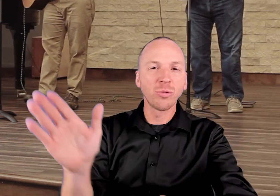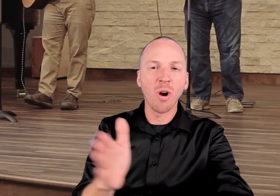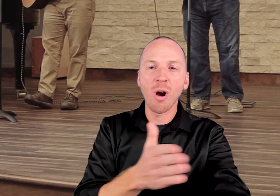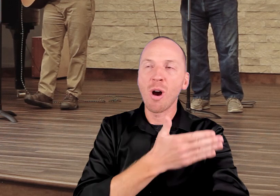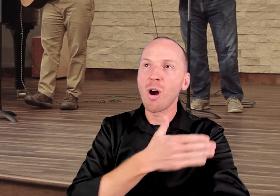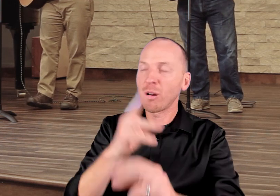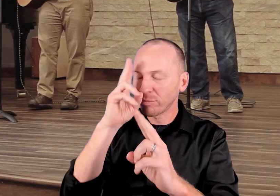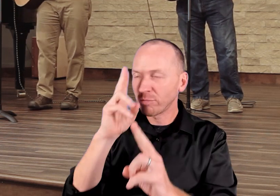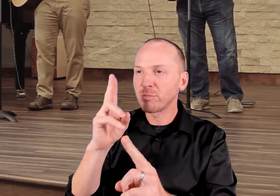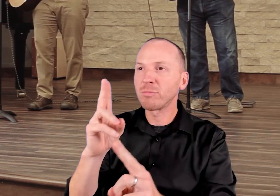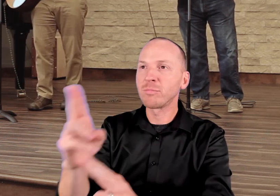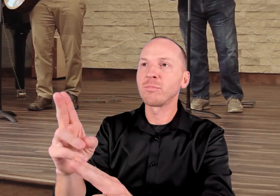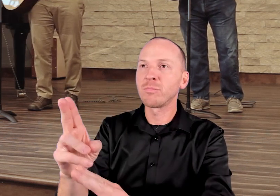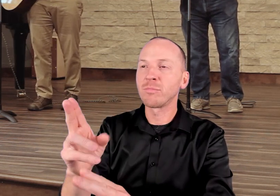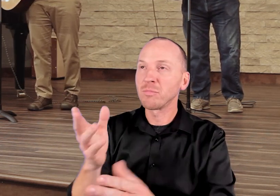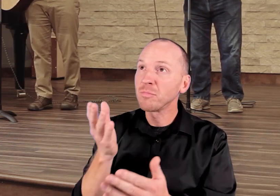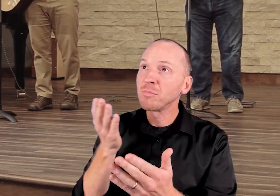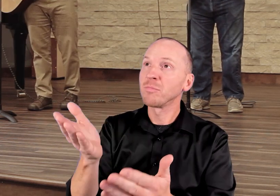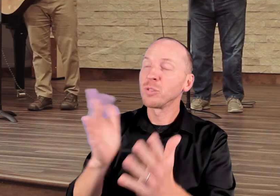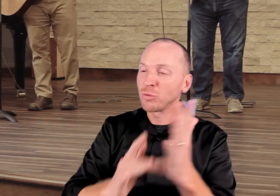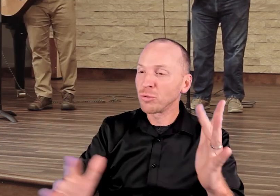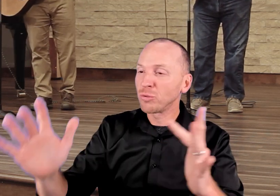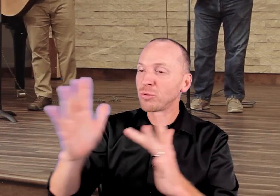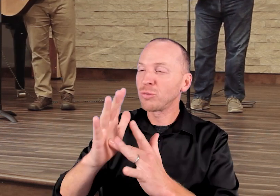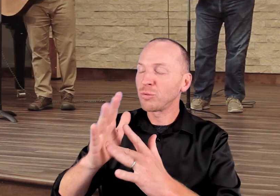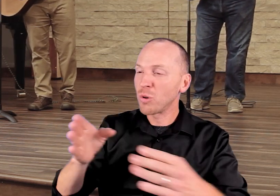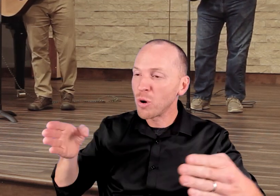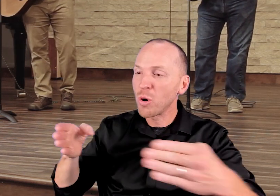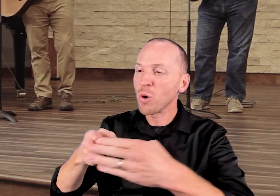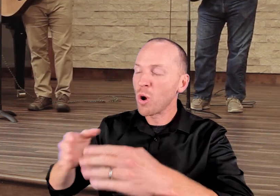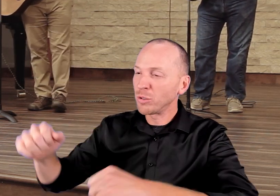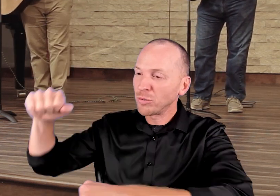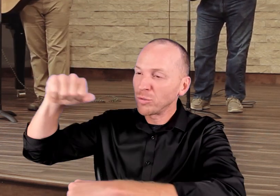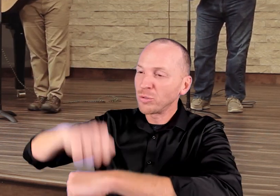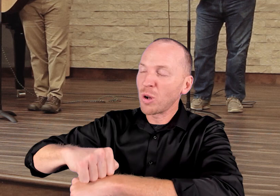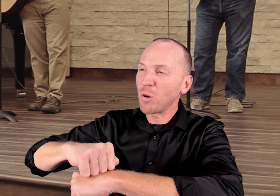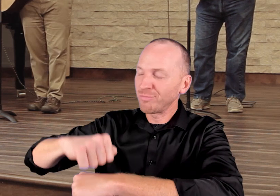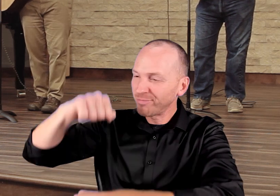This cornerstone, this solid ground,